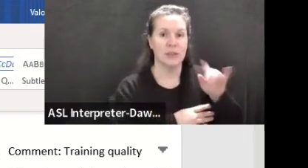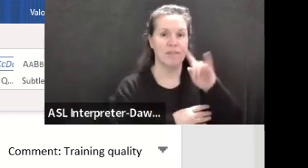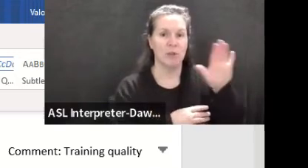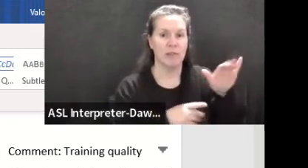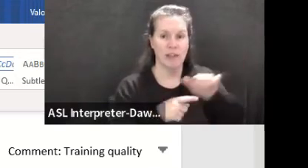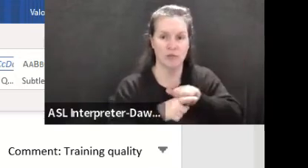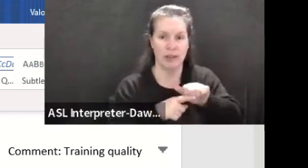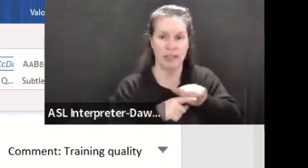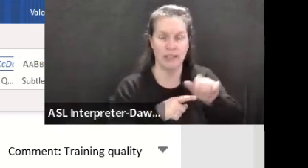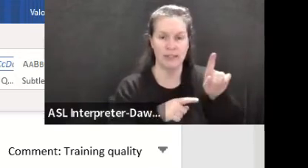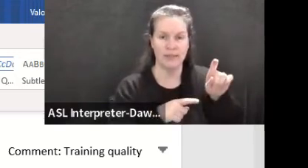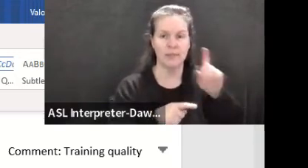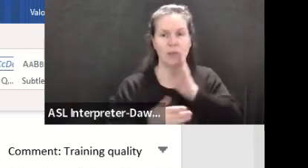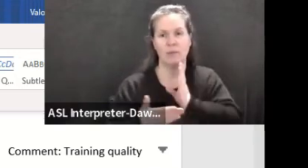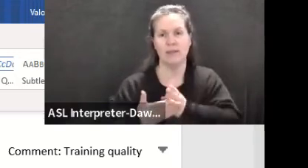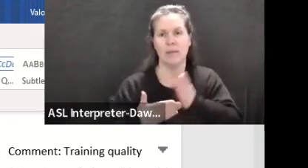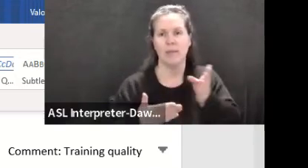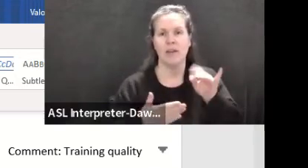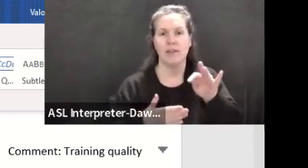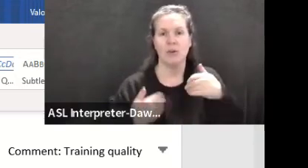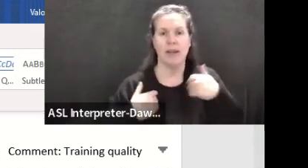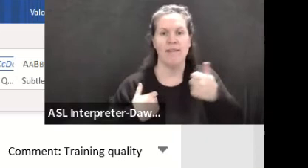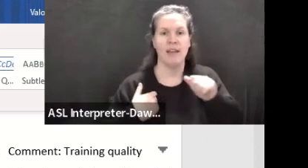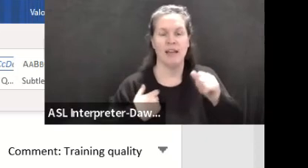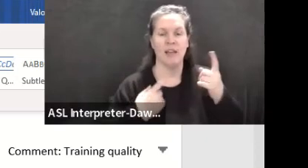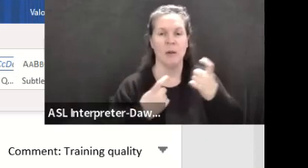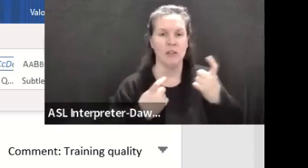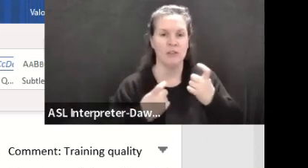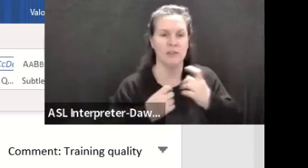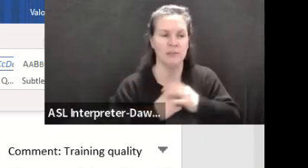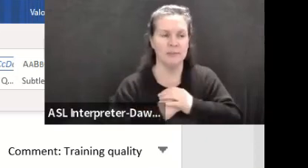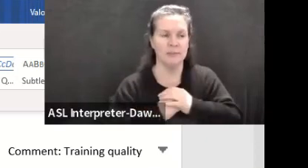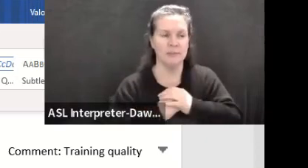And so I'm gonna stop there. If you have any questions, I will qualify,